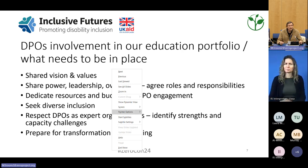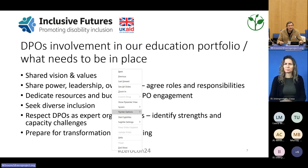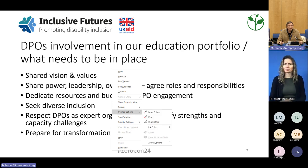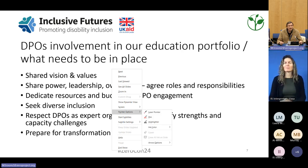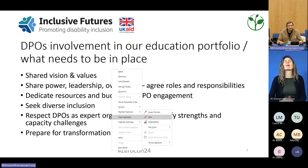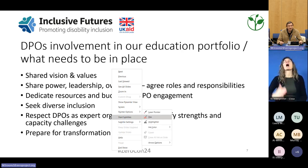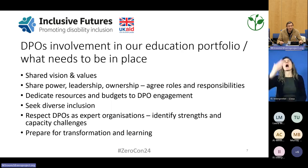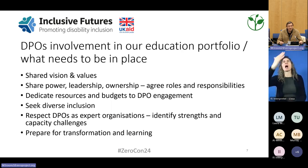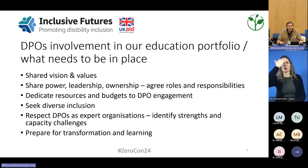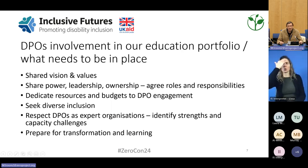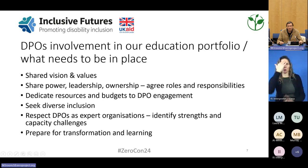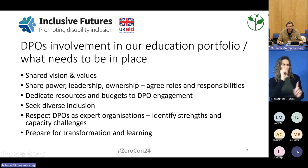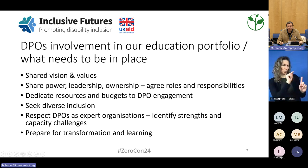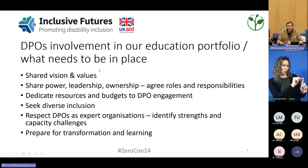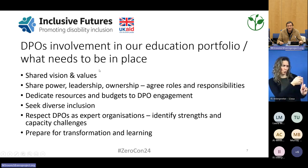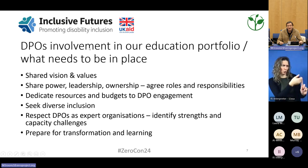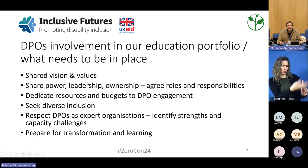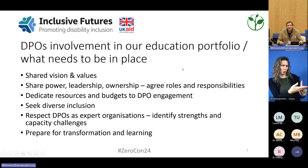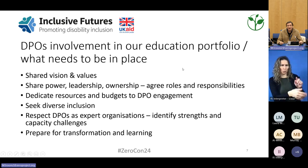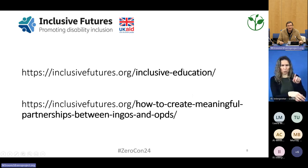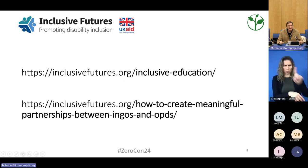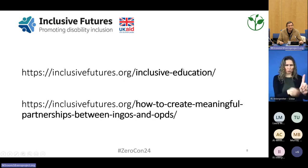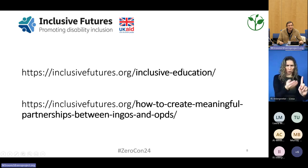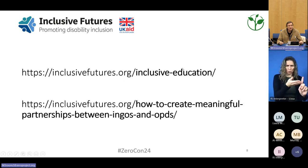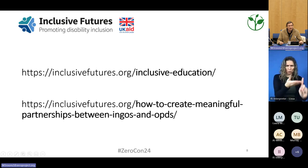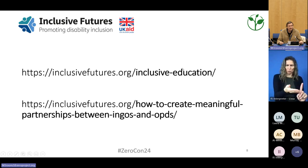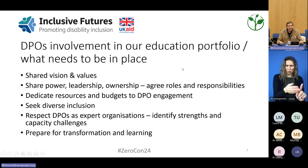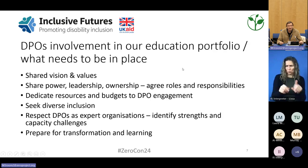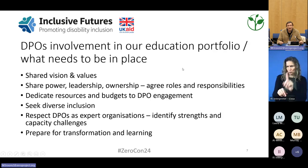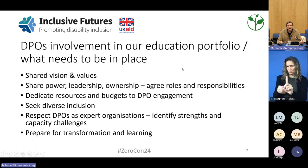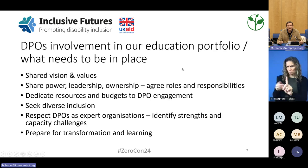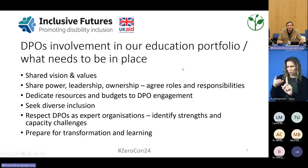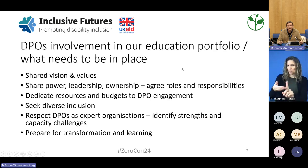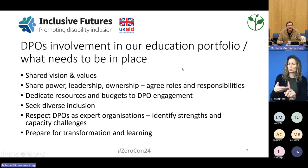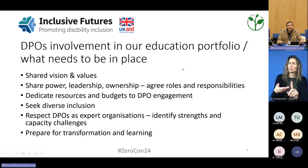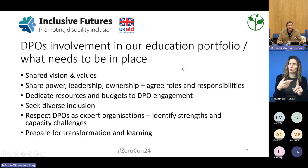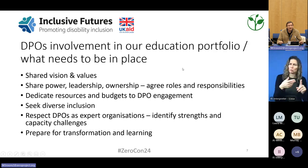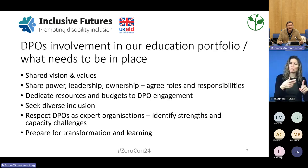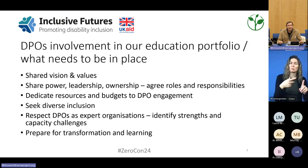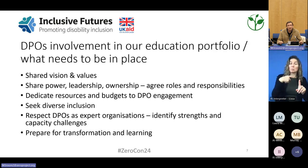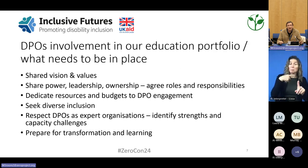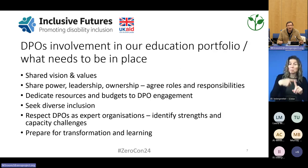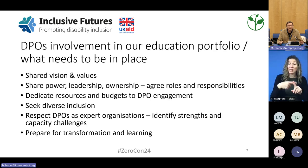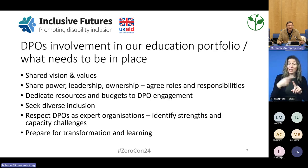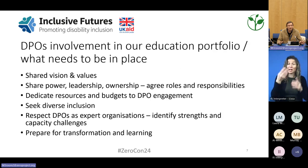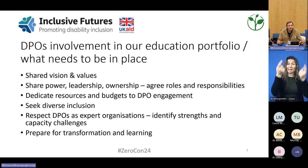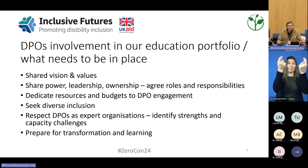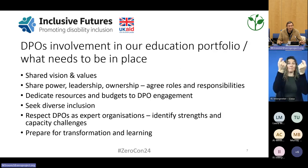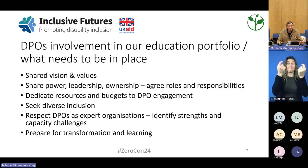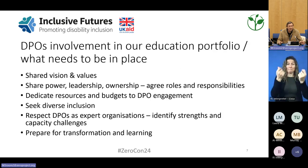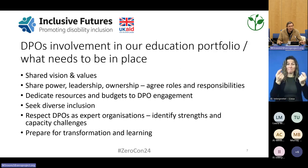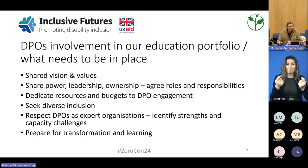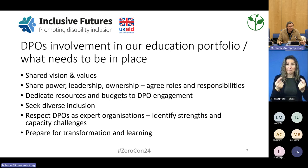to dedicate resources and budgets. It's not just kind of saying you can on a voluntary basis,